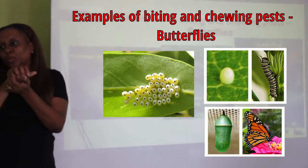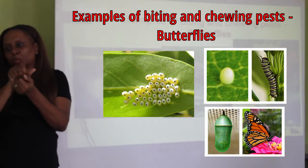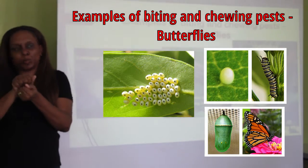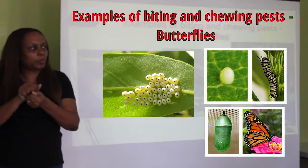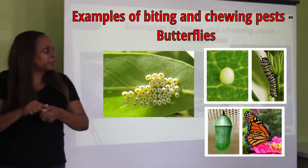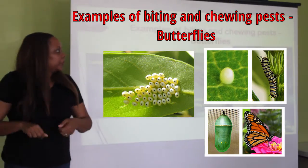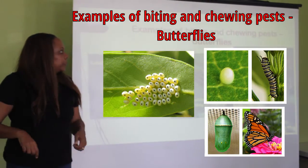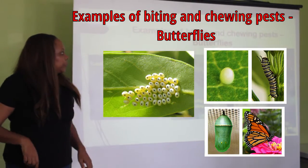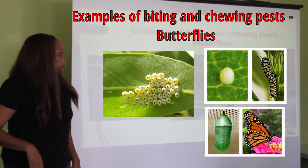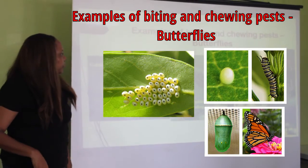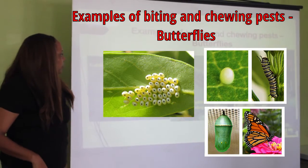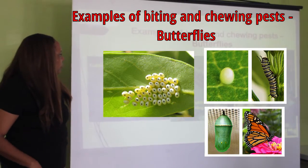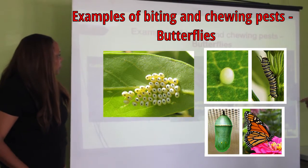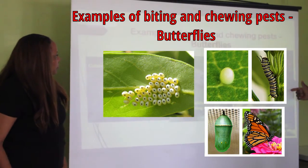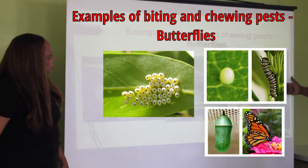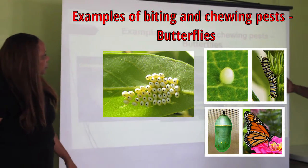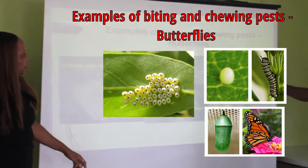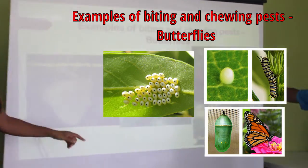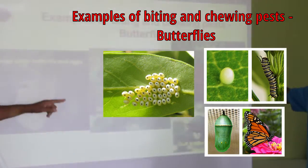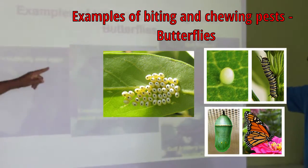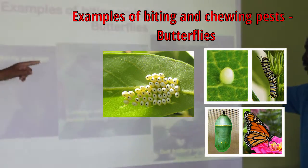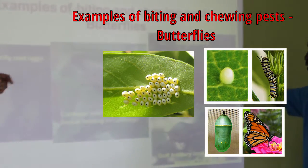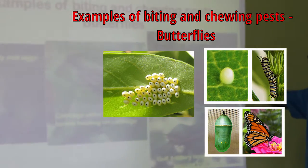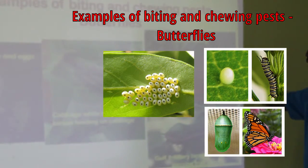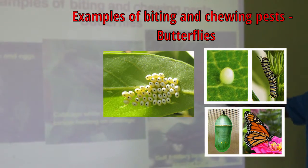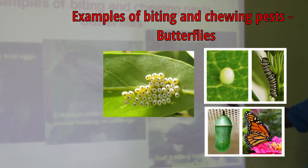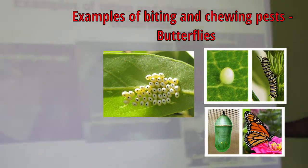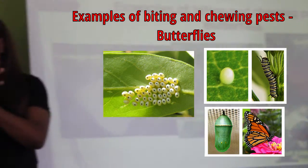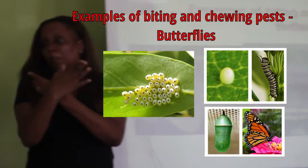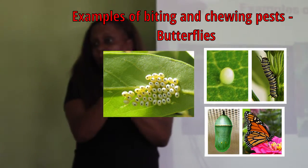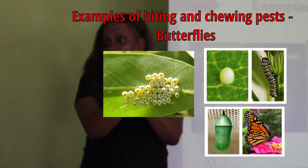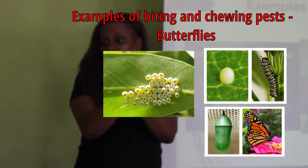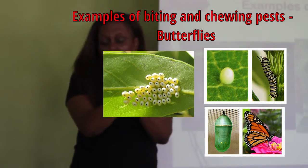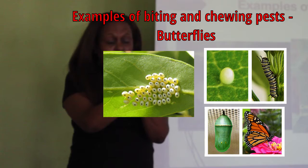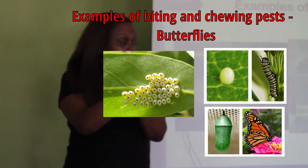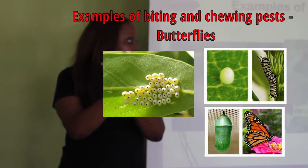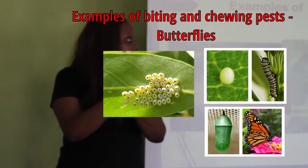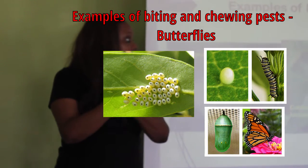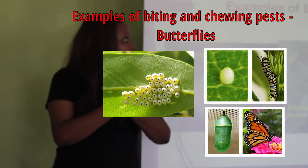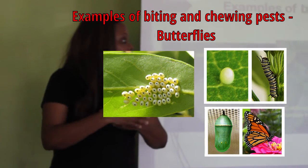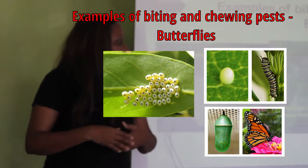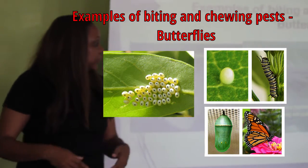here you can see pictures of the butterfly and actually the one here